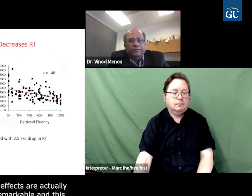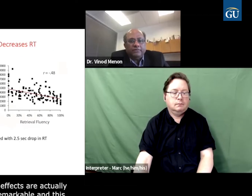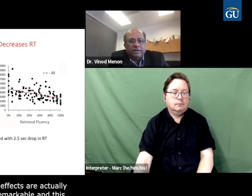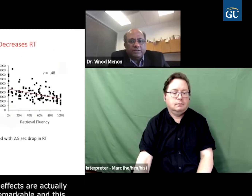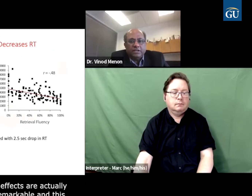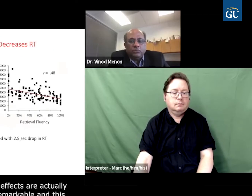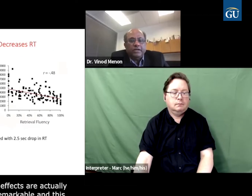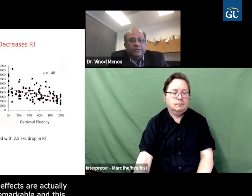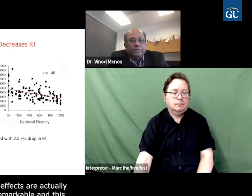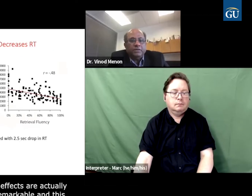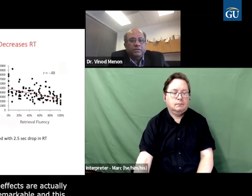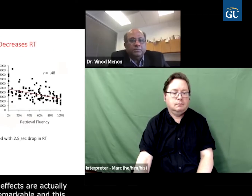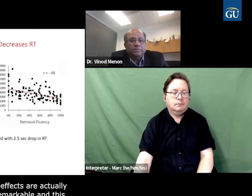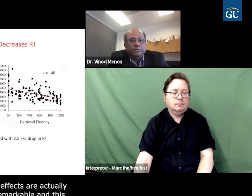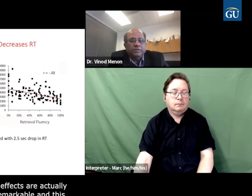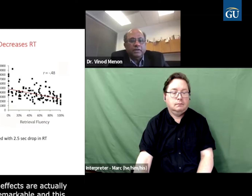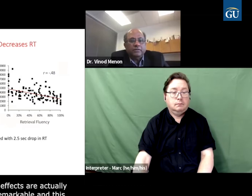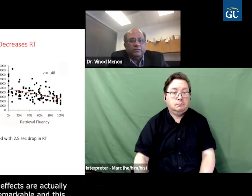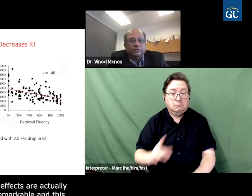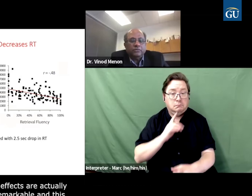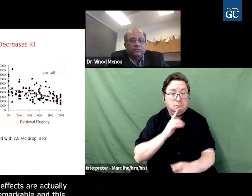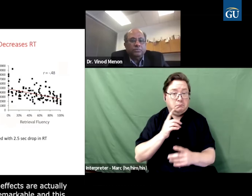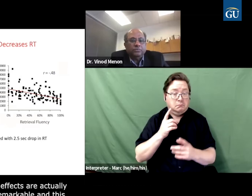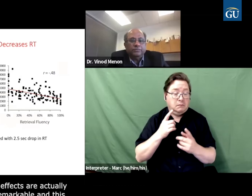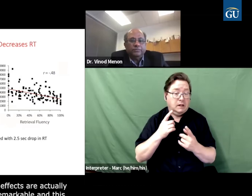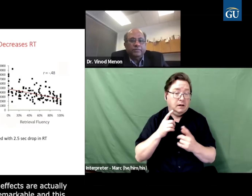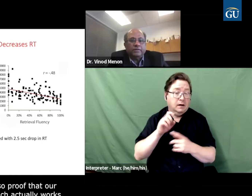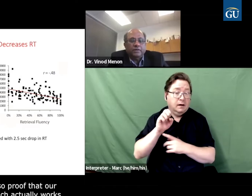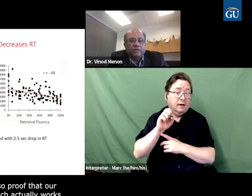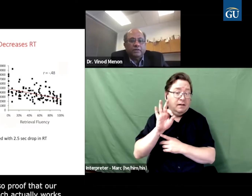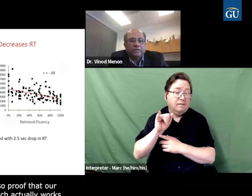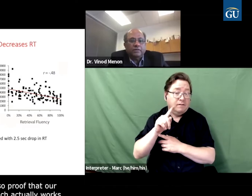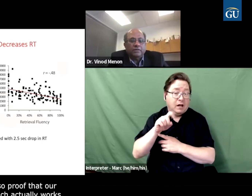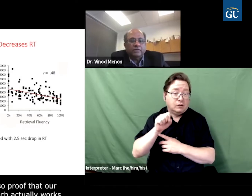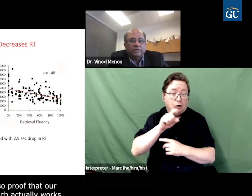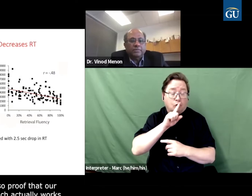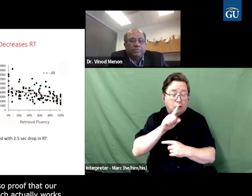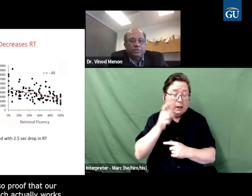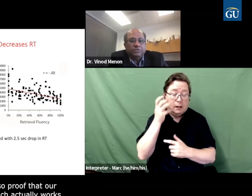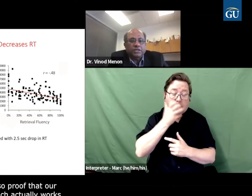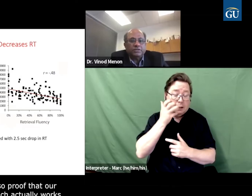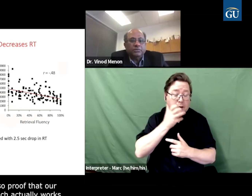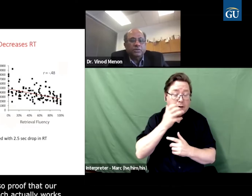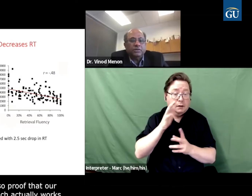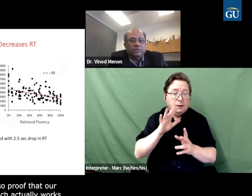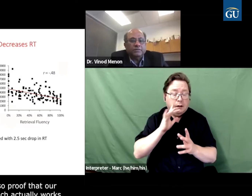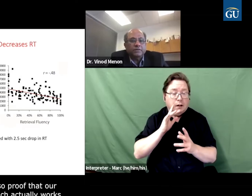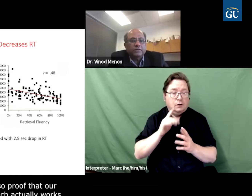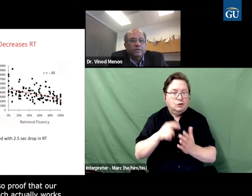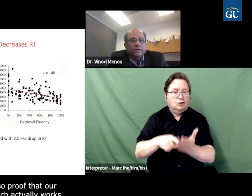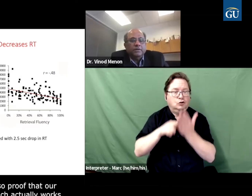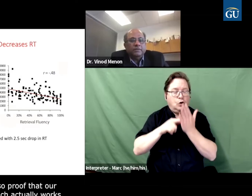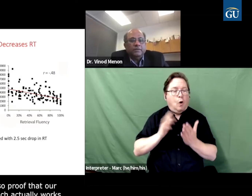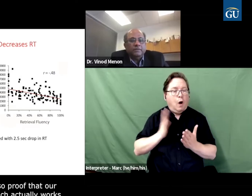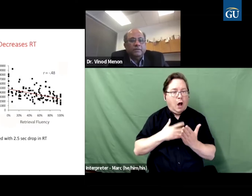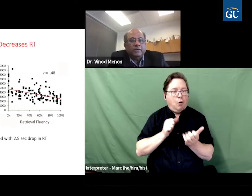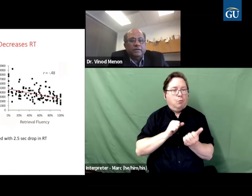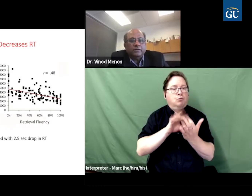so the effects are actually quite remarkable and this is also proof that our